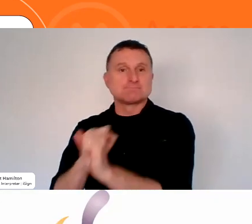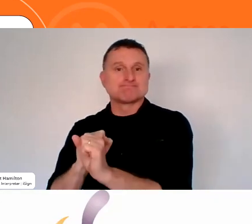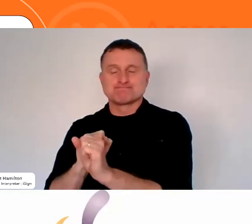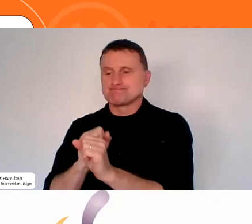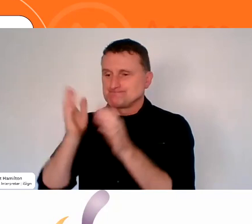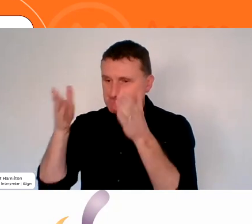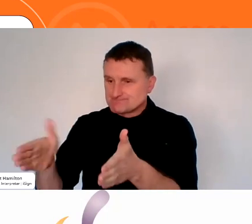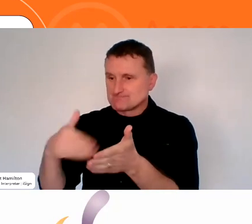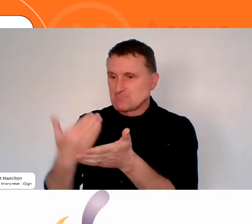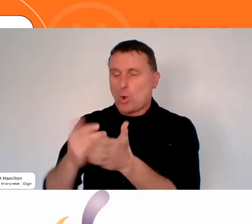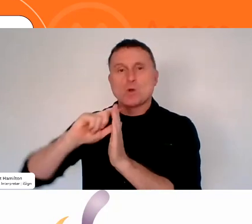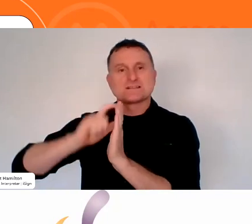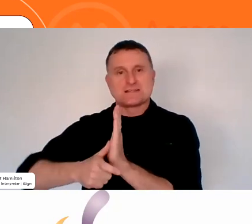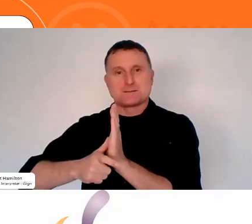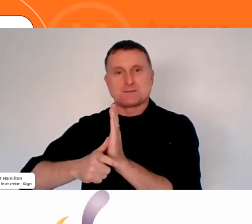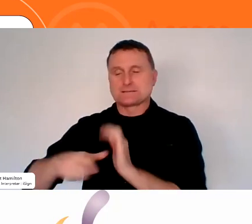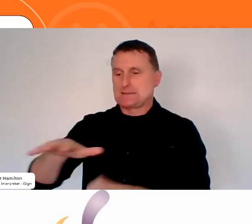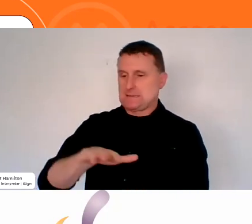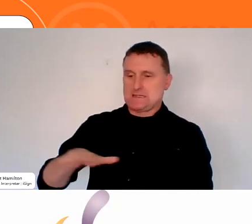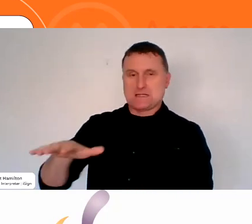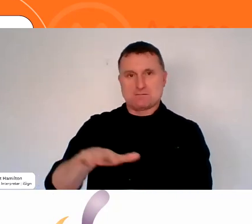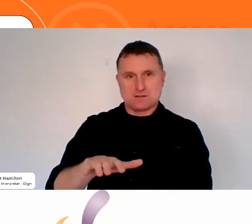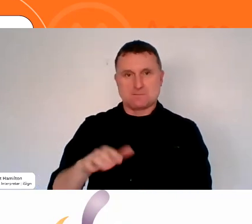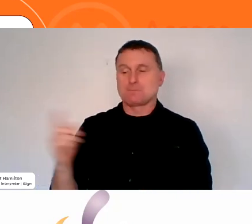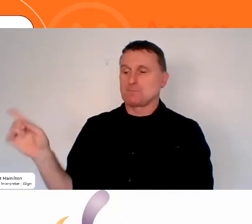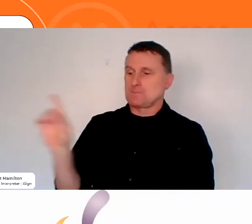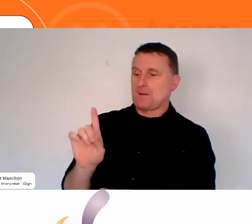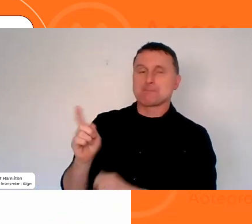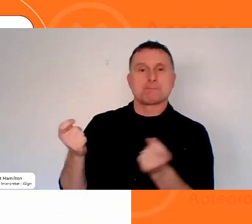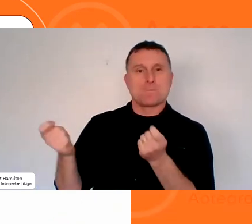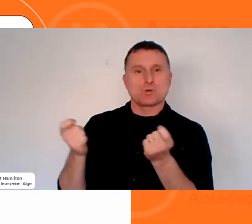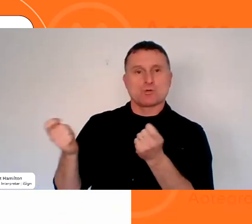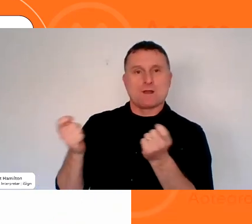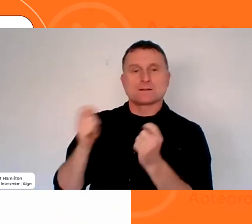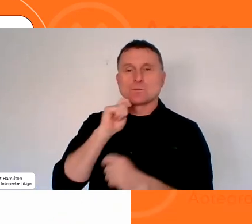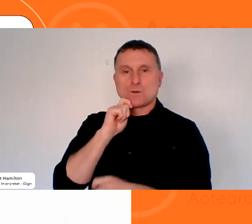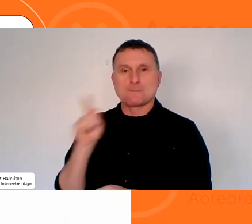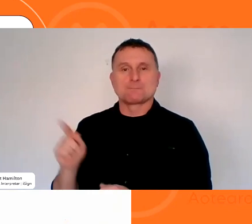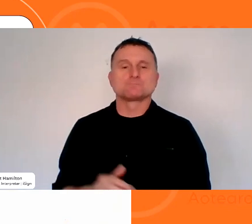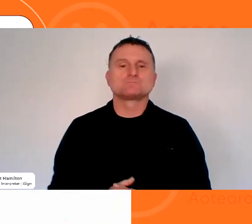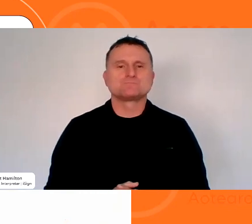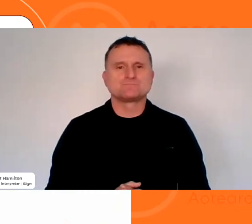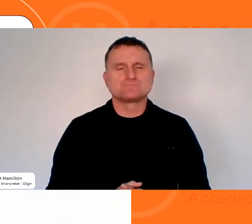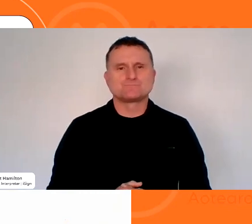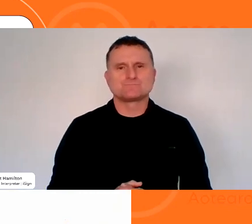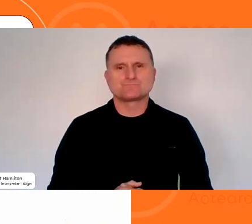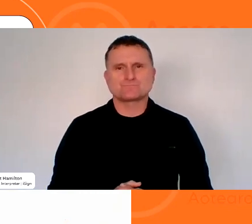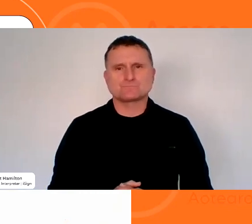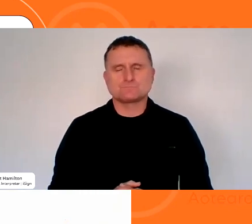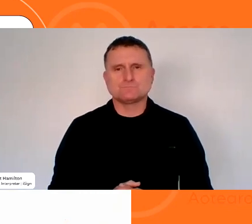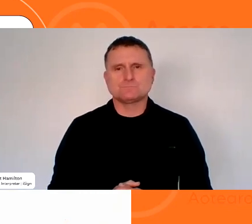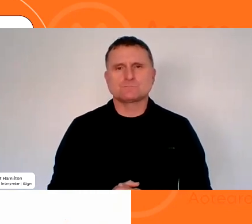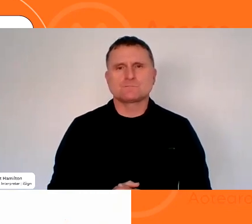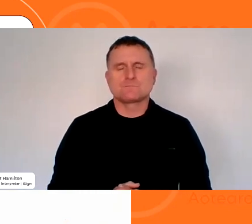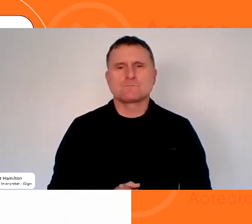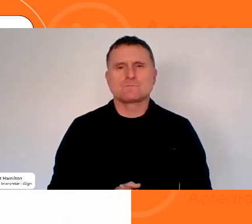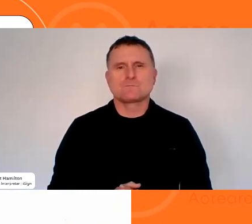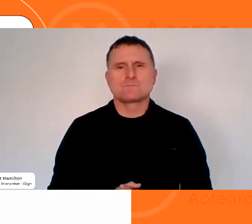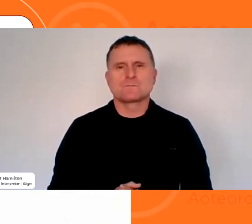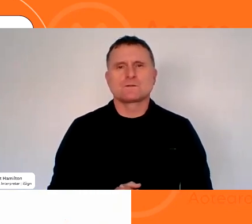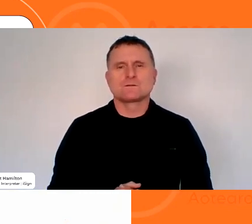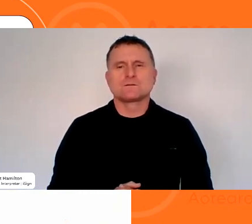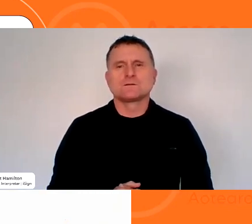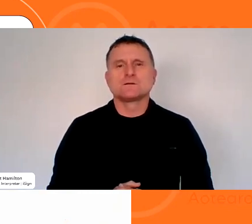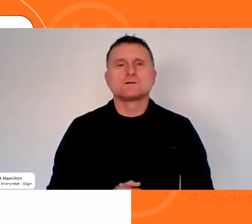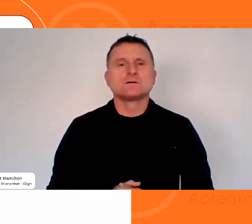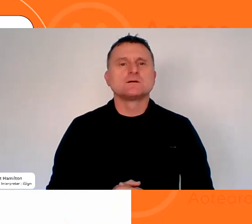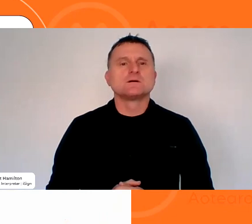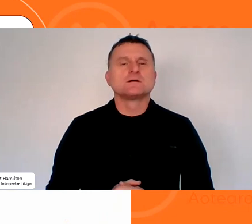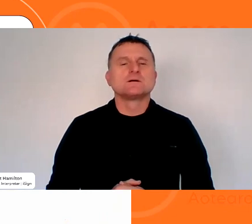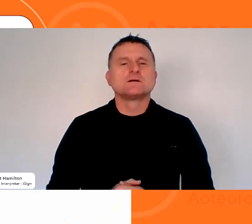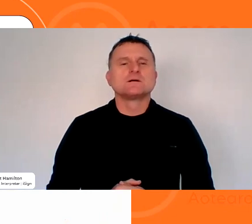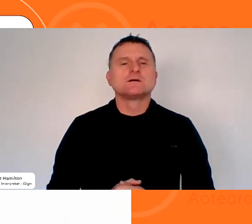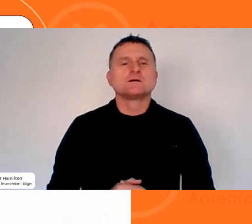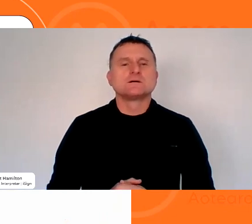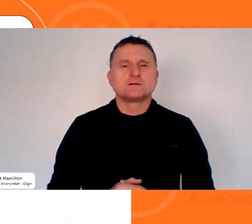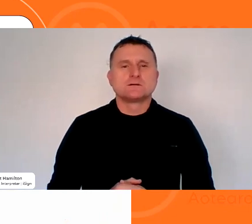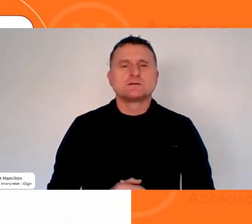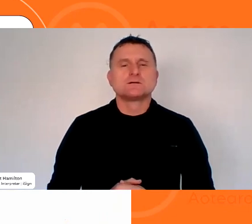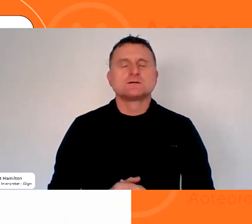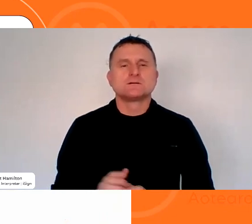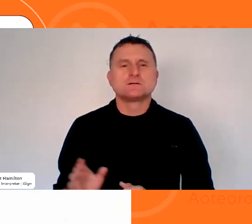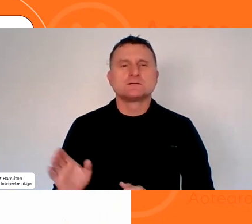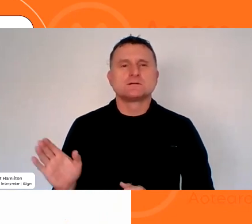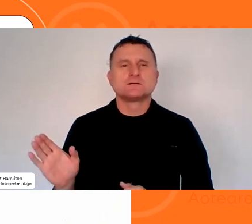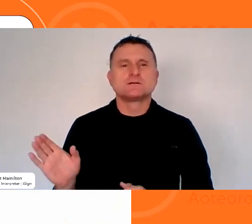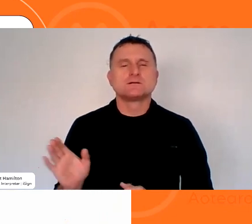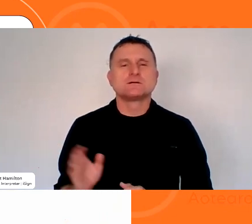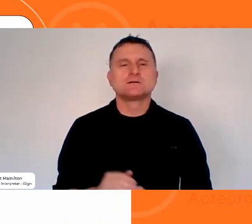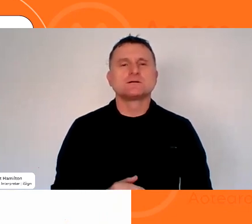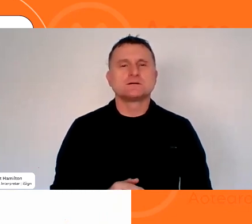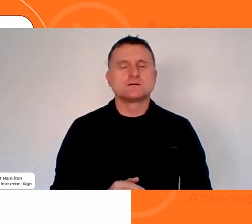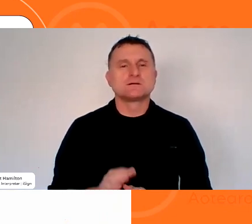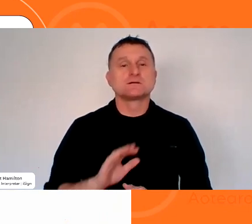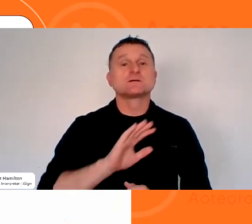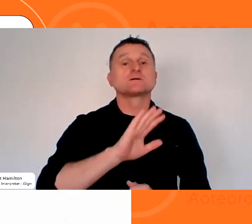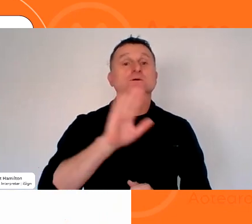our panelists today. Kia ora, it's my pleasure to introduce you to